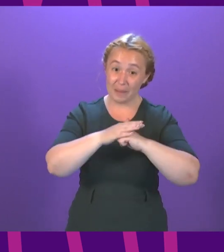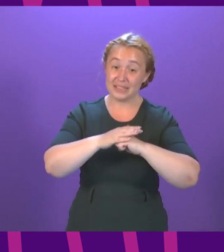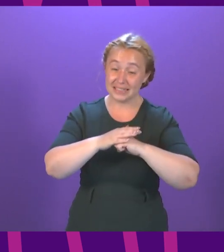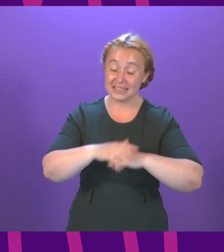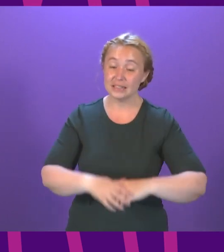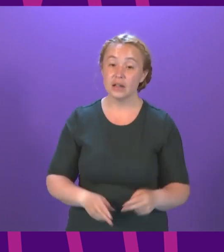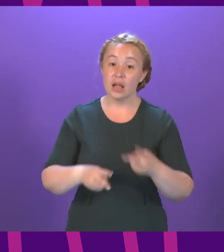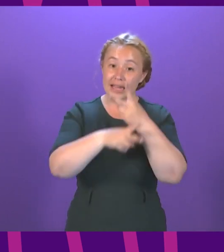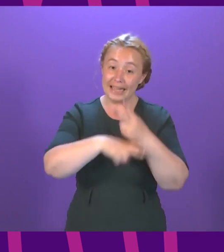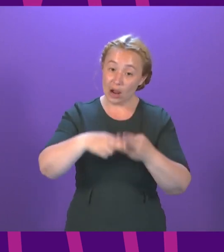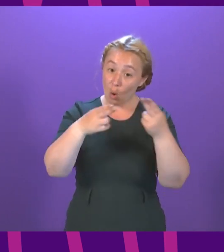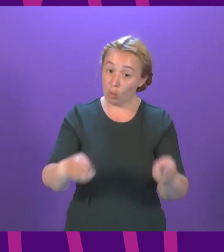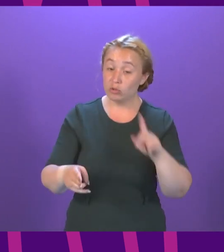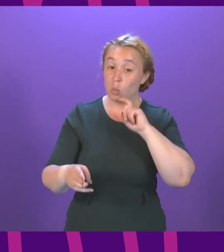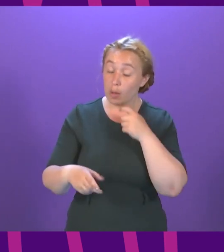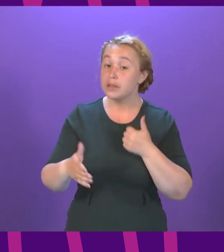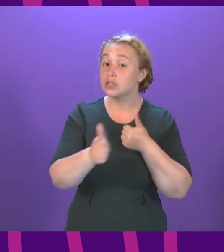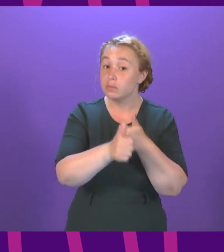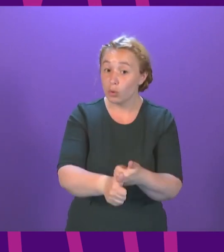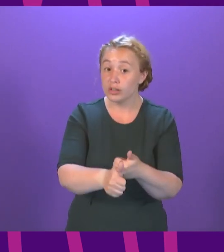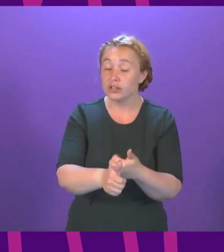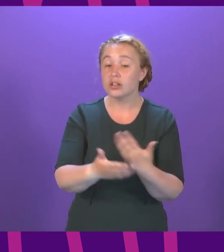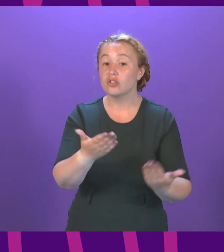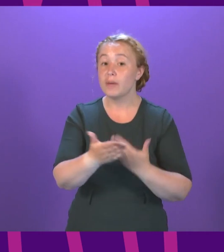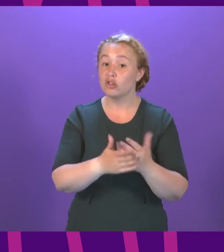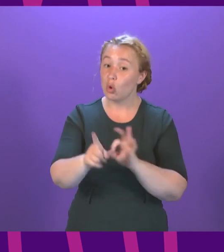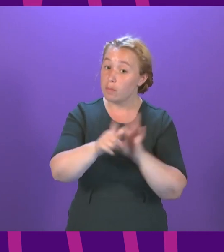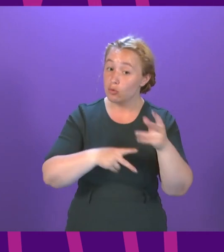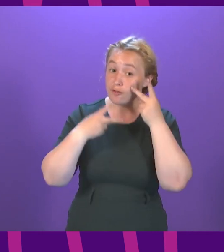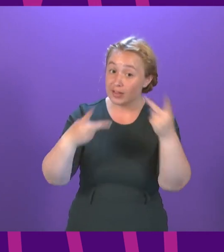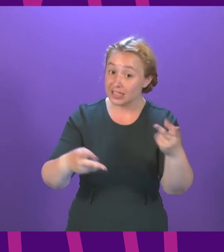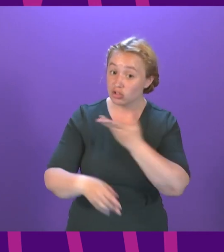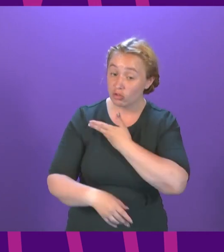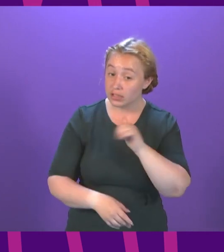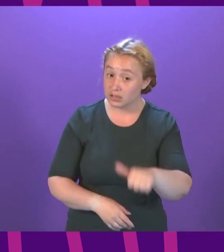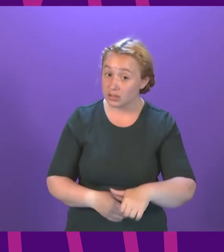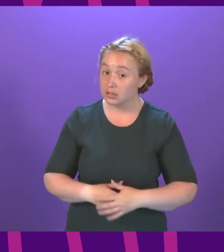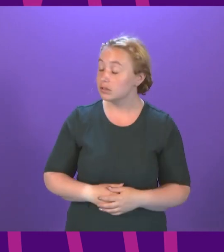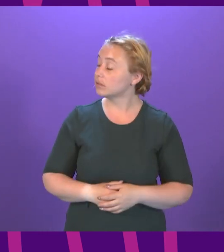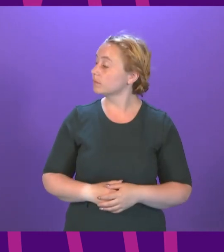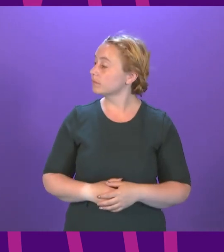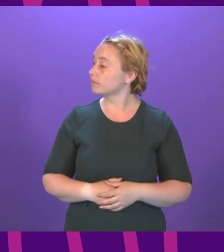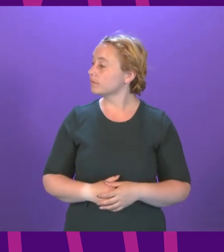homes will be supported to ensure that they improve their approach to visits?